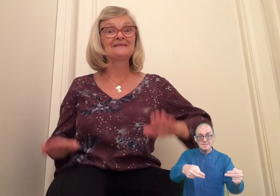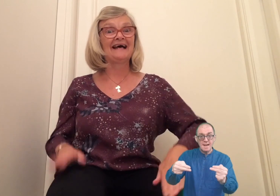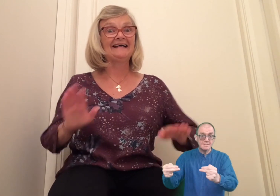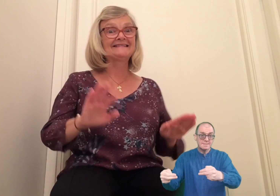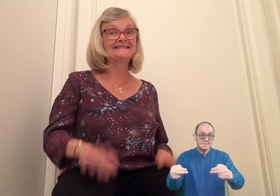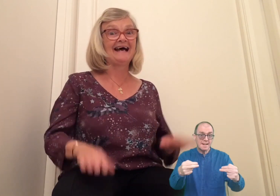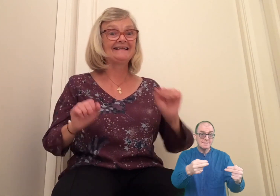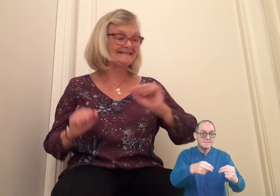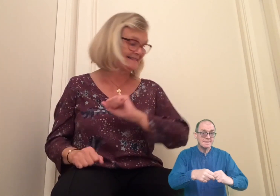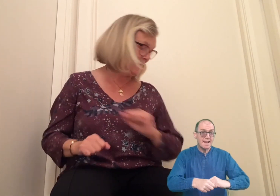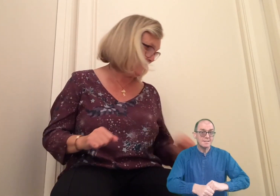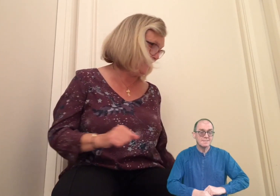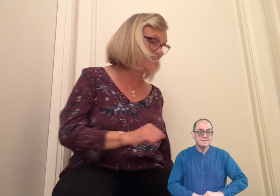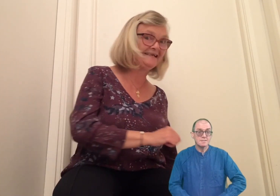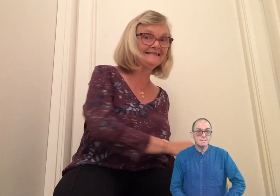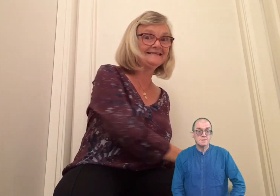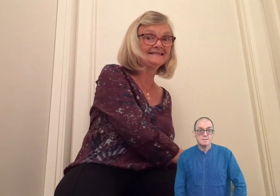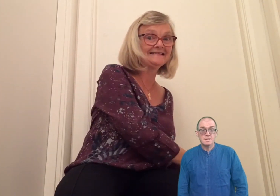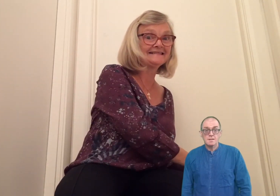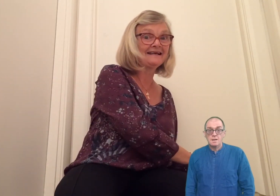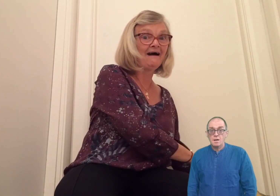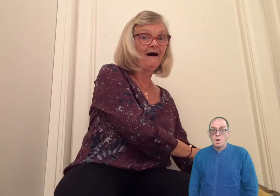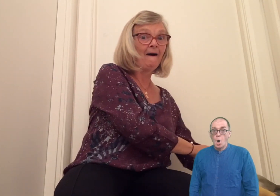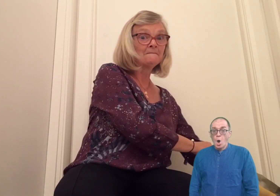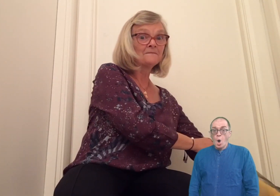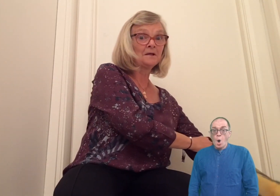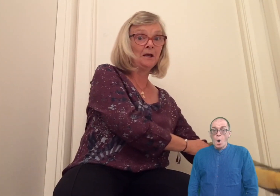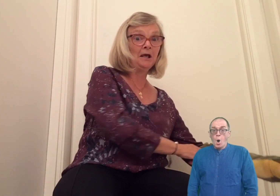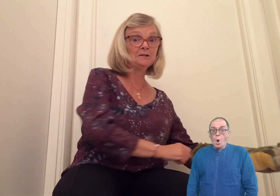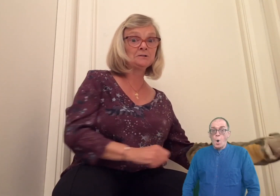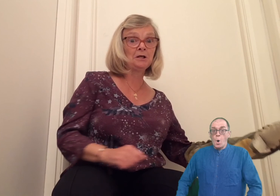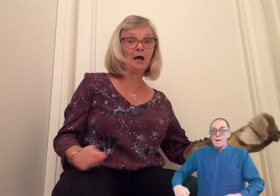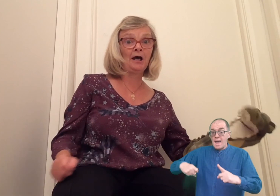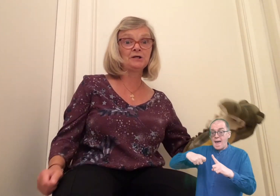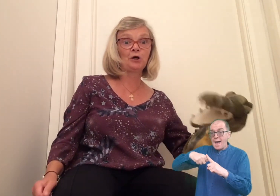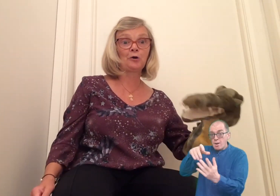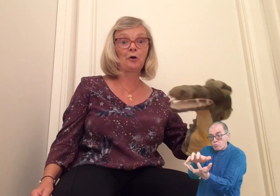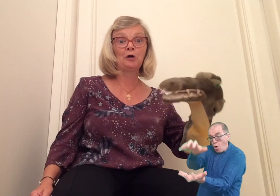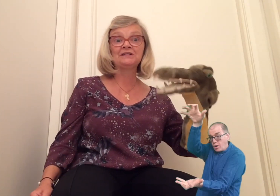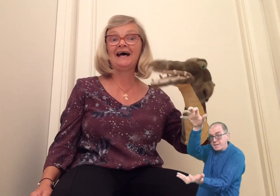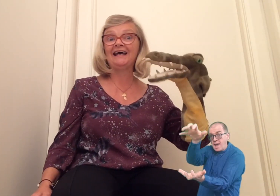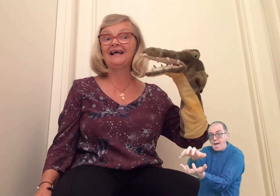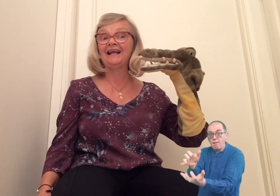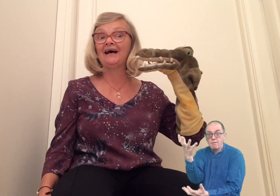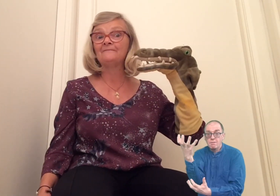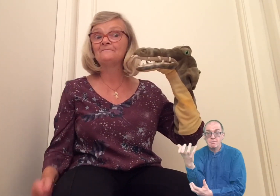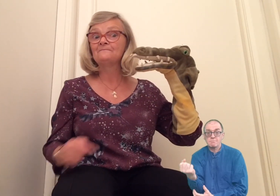Dance, dance, dance. Katie had a crocodile,